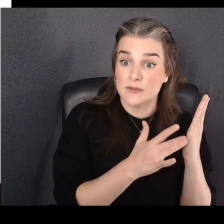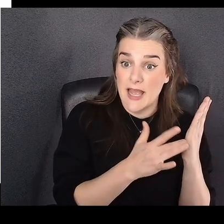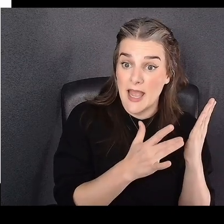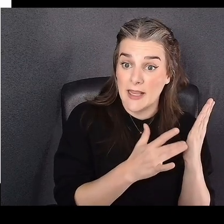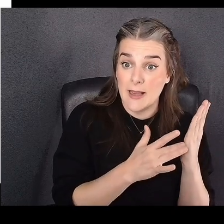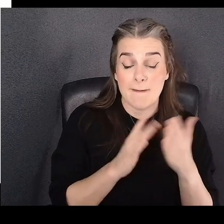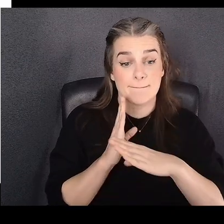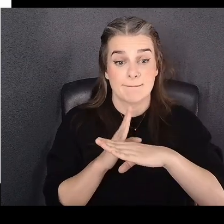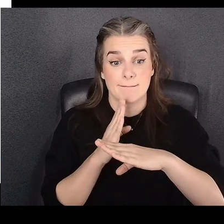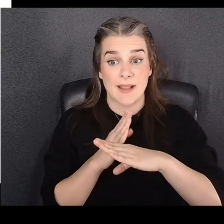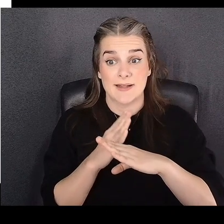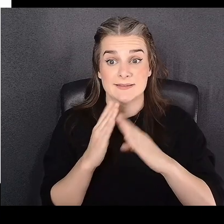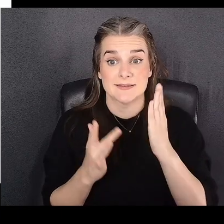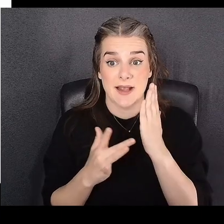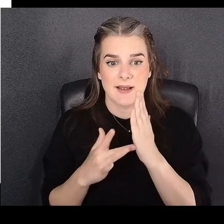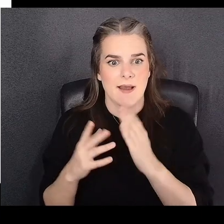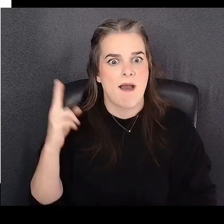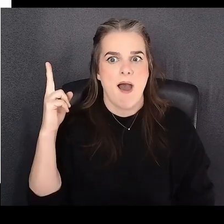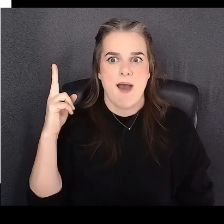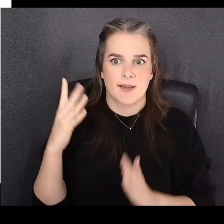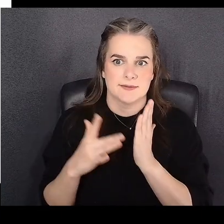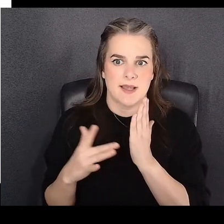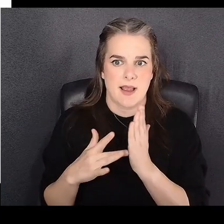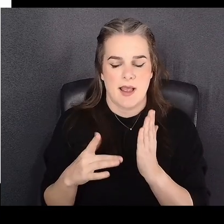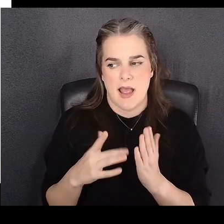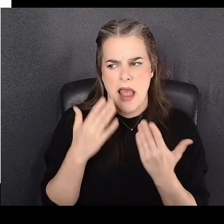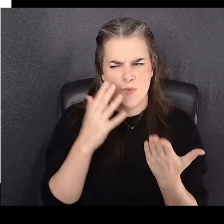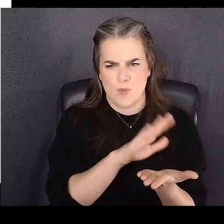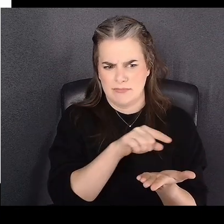So I'm sure we all have heard these things before.